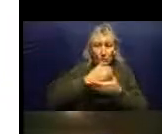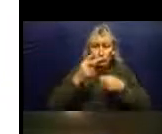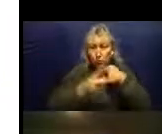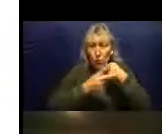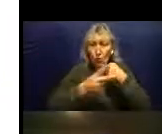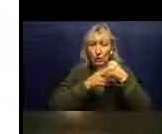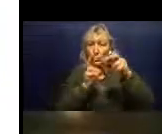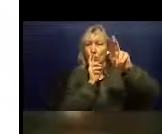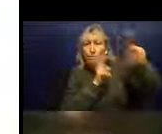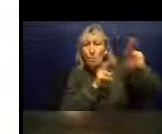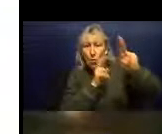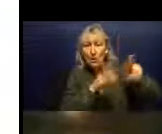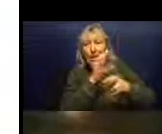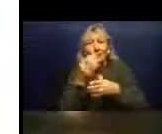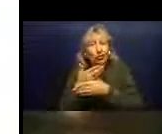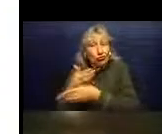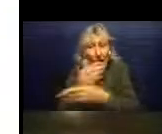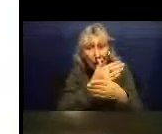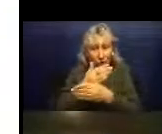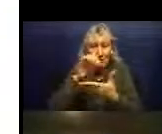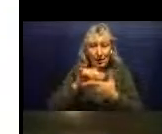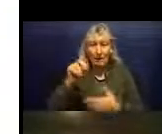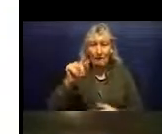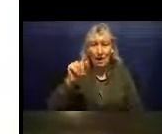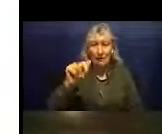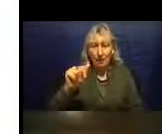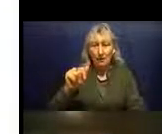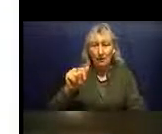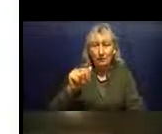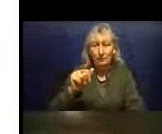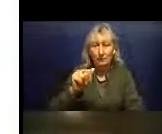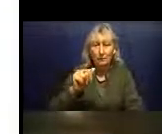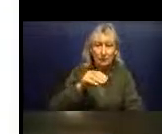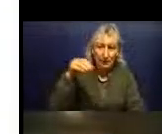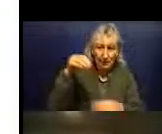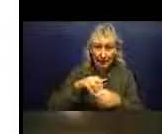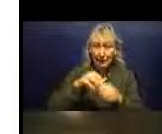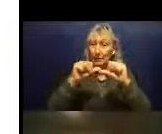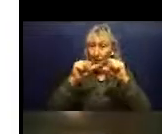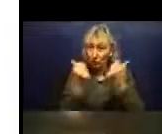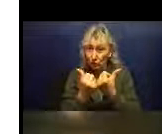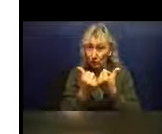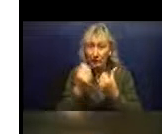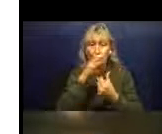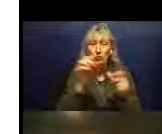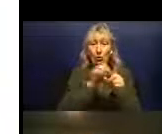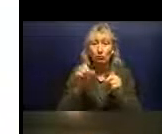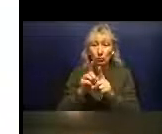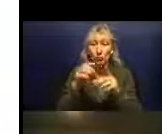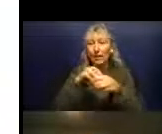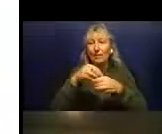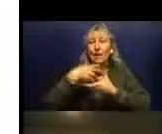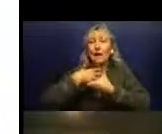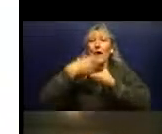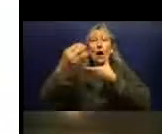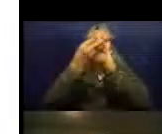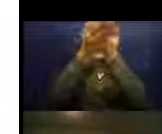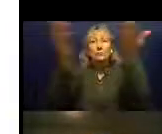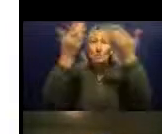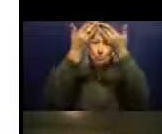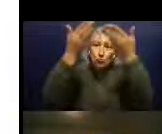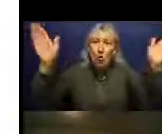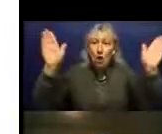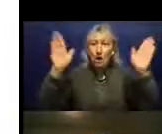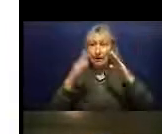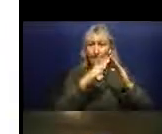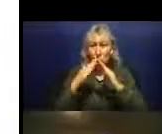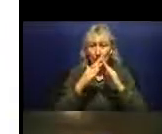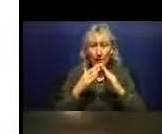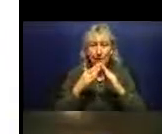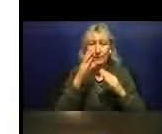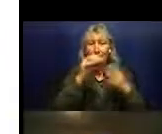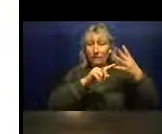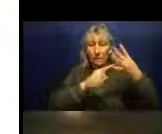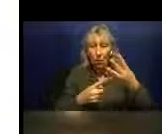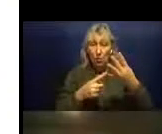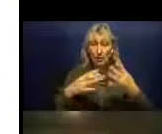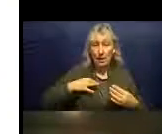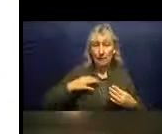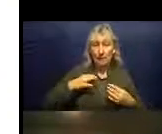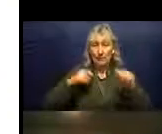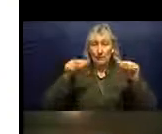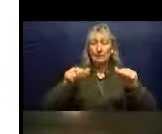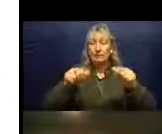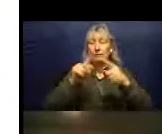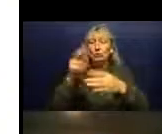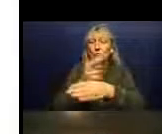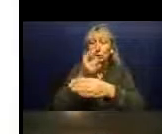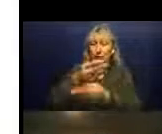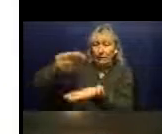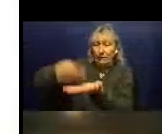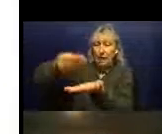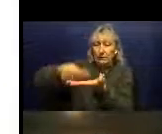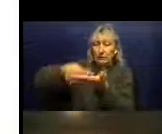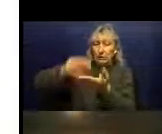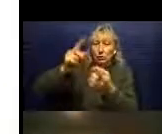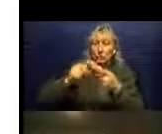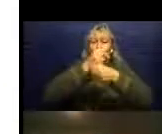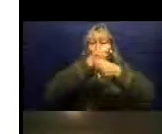navigation and the technical assistance. The second question, ability to continue building, enhancing tax services from existing data projects or programs number 3 have a procedure for gathering, storing, reporting, and sharing data and